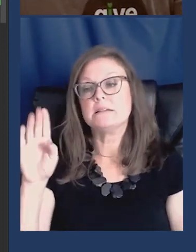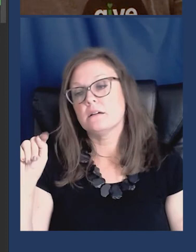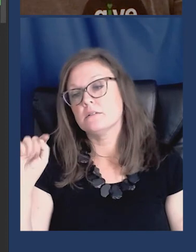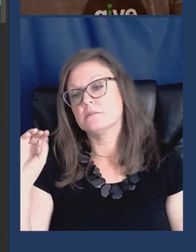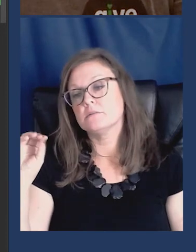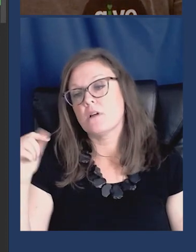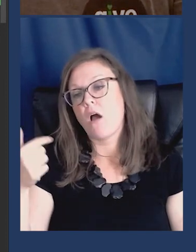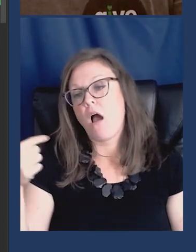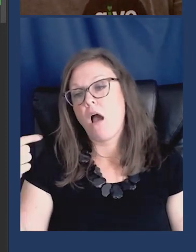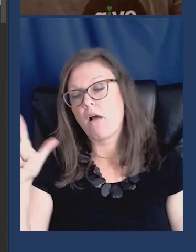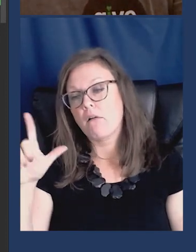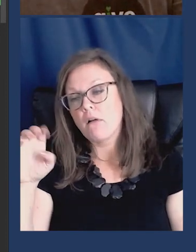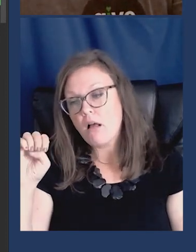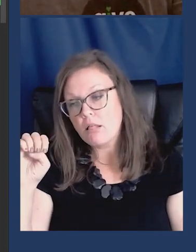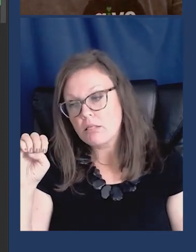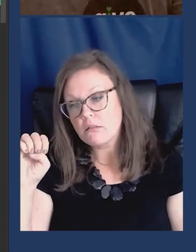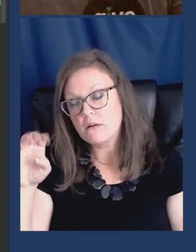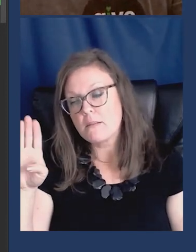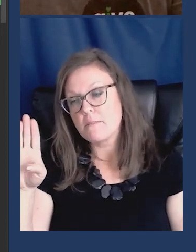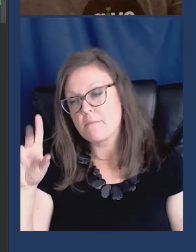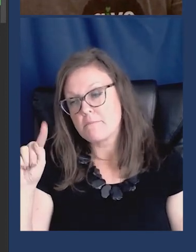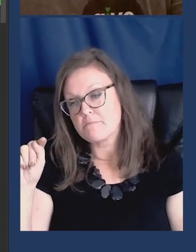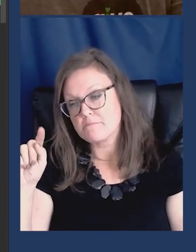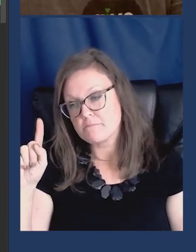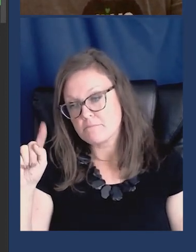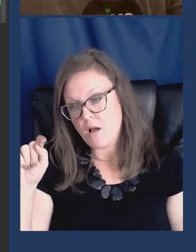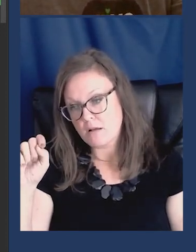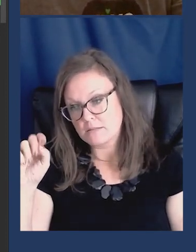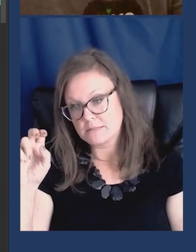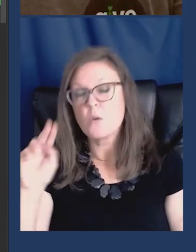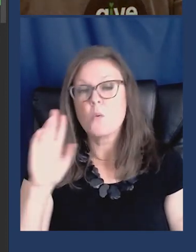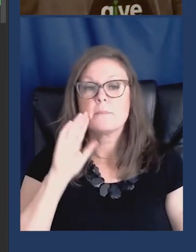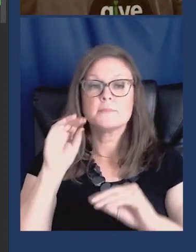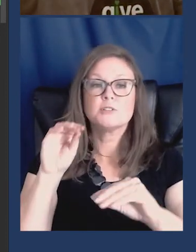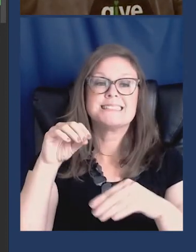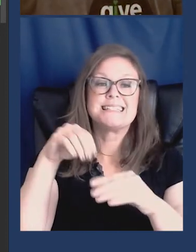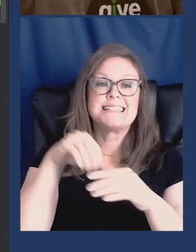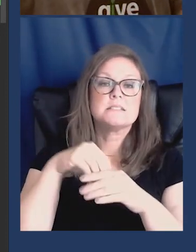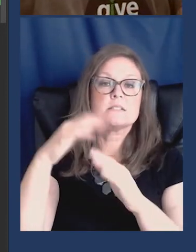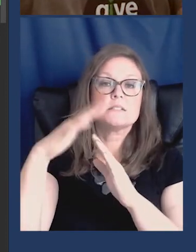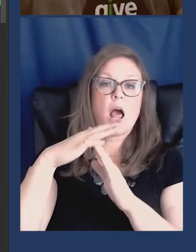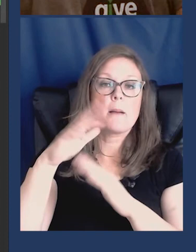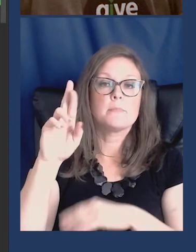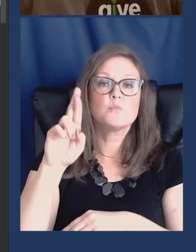Position, we're going to put it in the top right of the leader board display